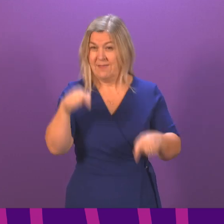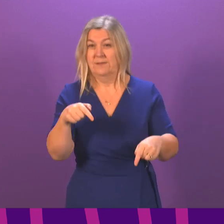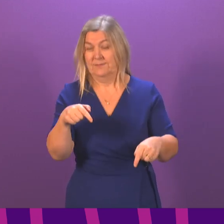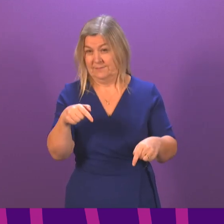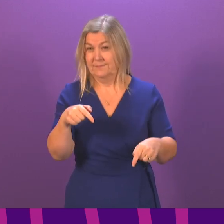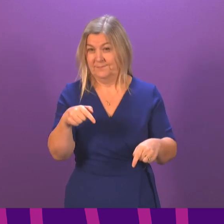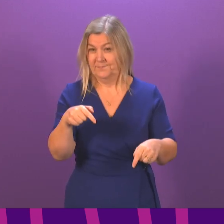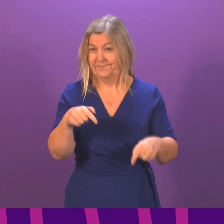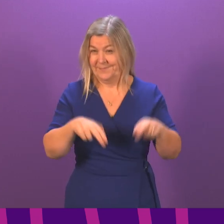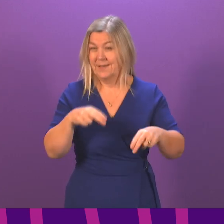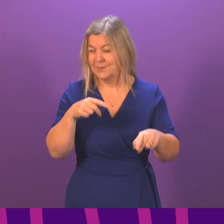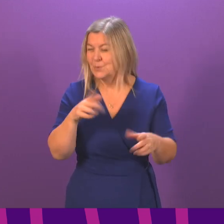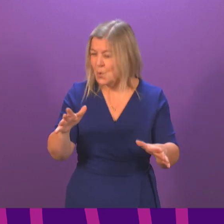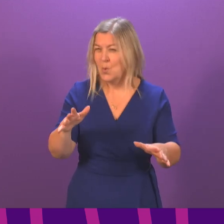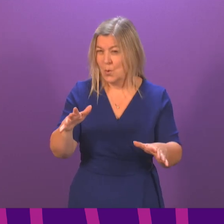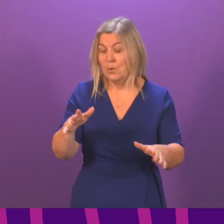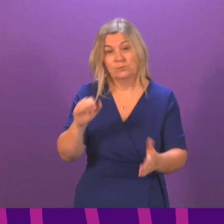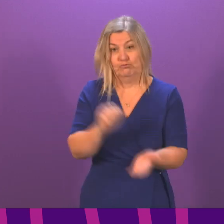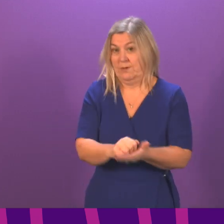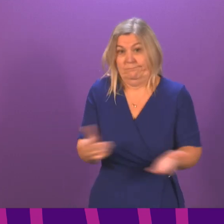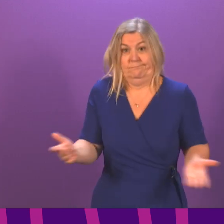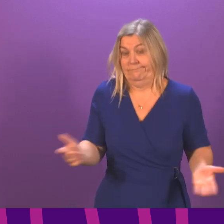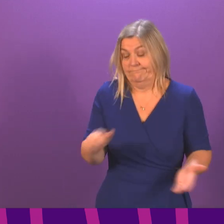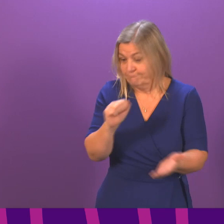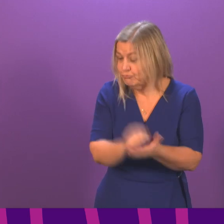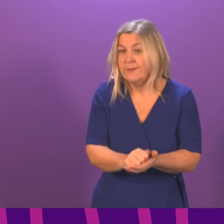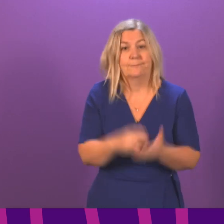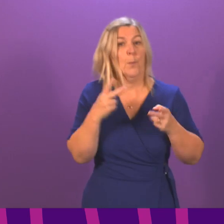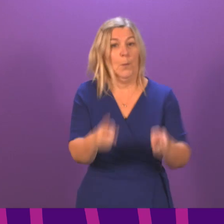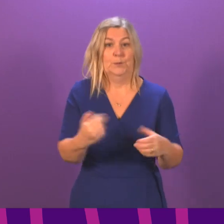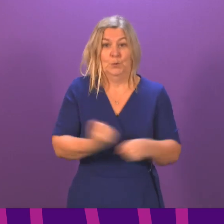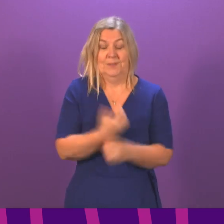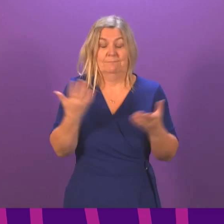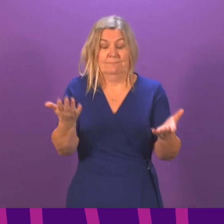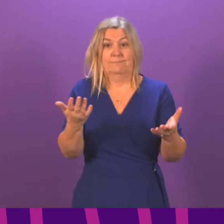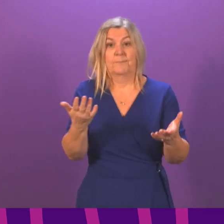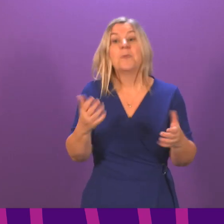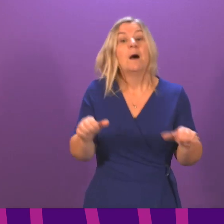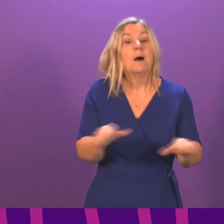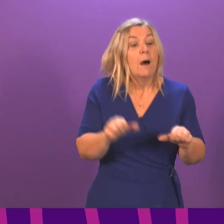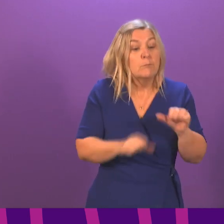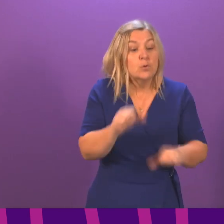those tests. That is the right and proper way to do it. Once the process has concluded,